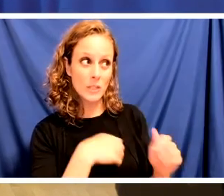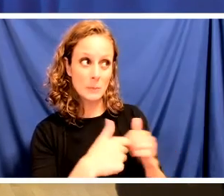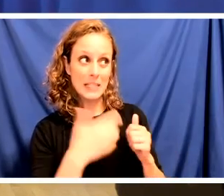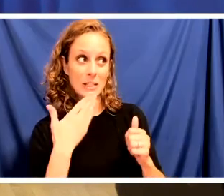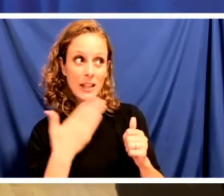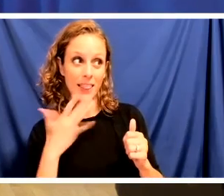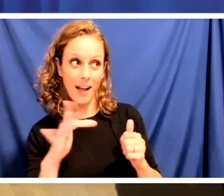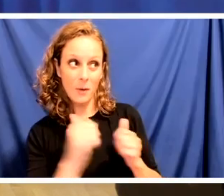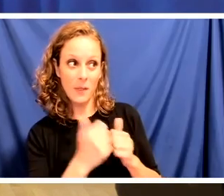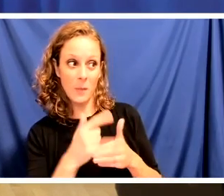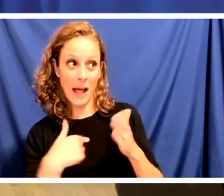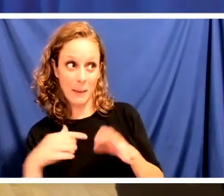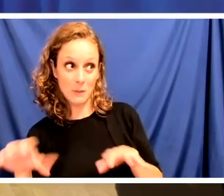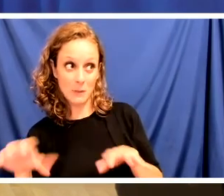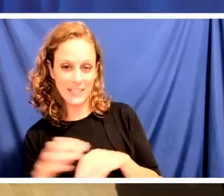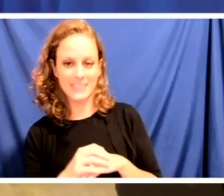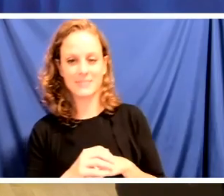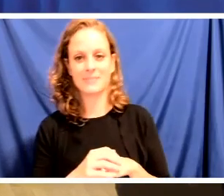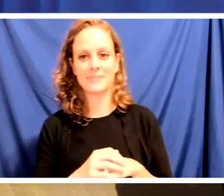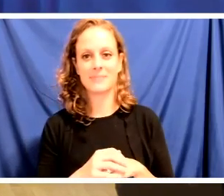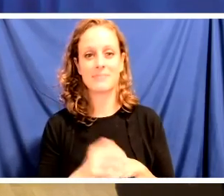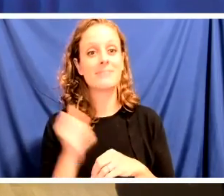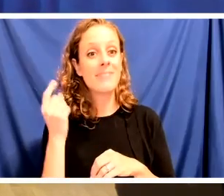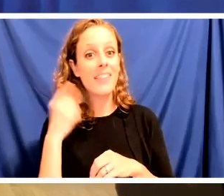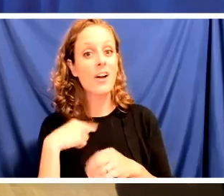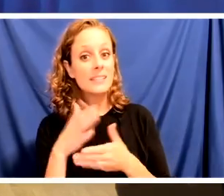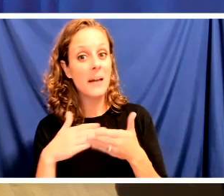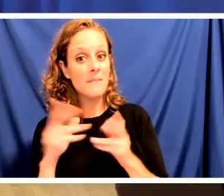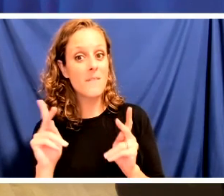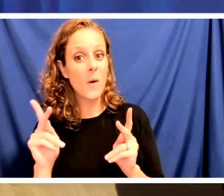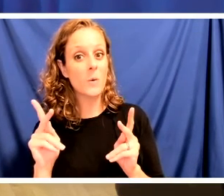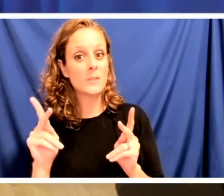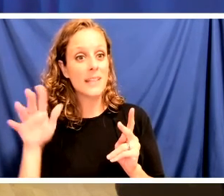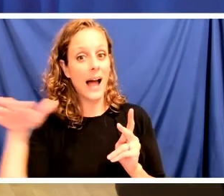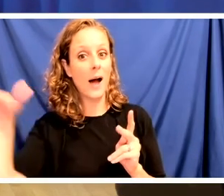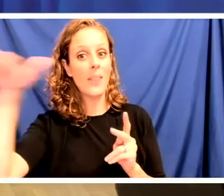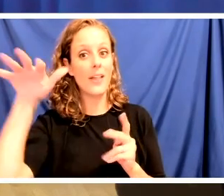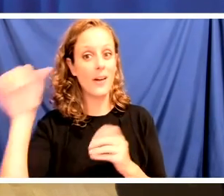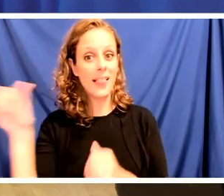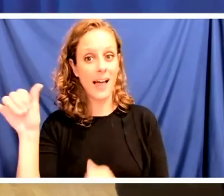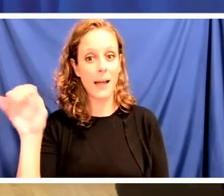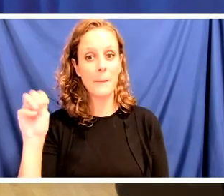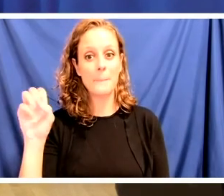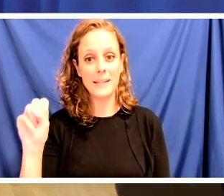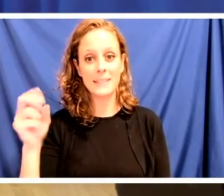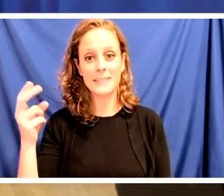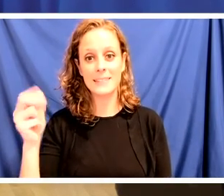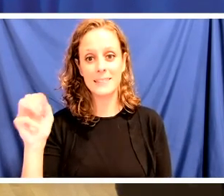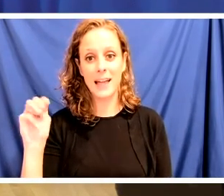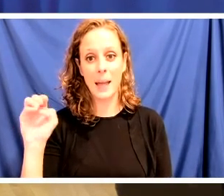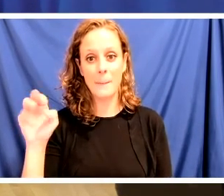All right, Courtney I don't think there are some there are some folks like out there, like like miss hammond who are who have.